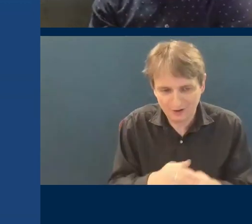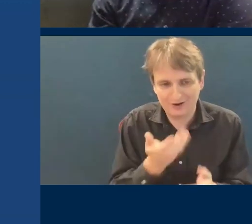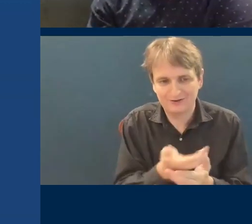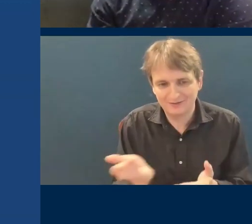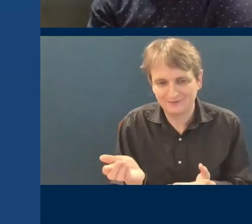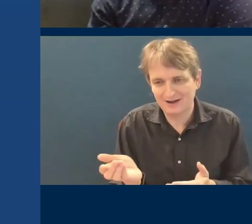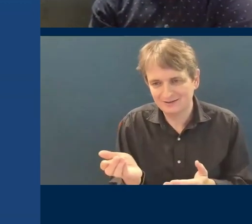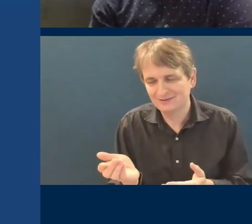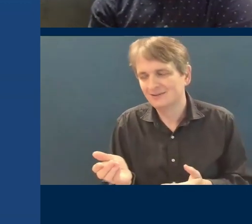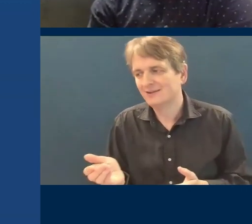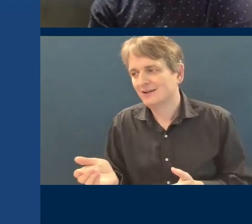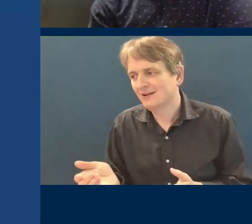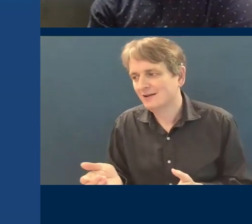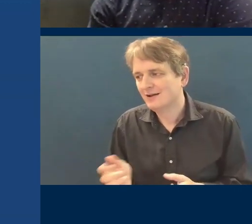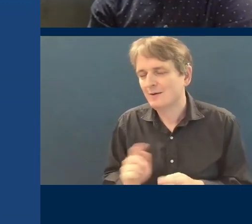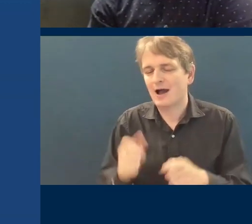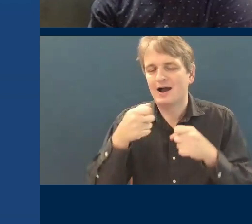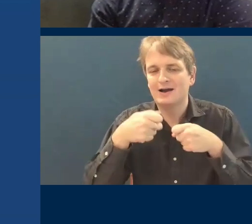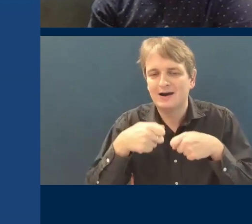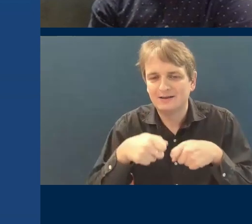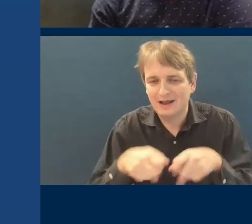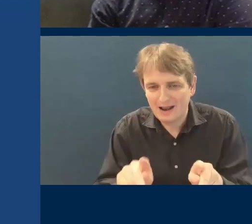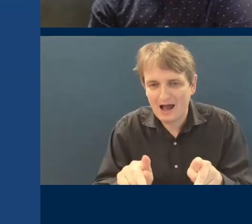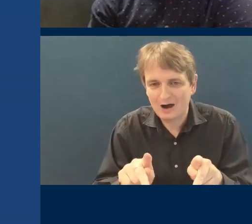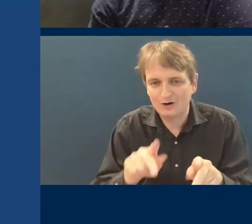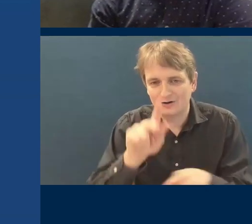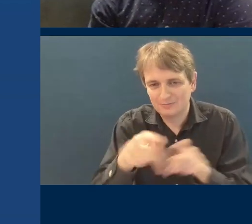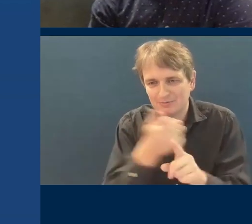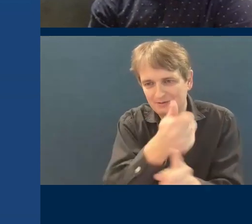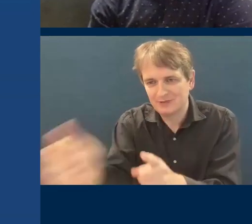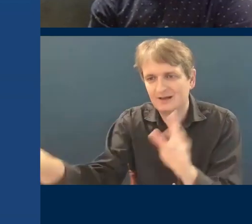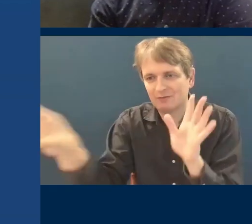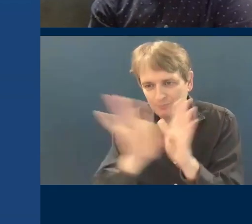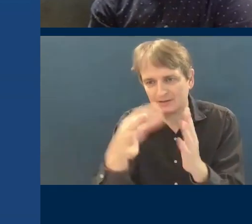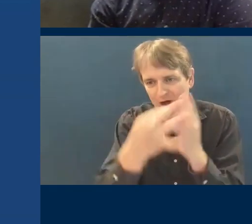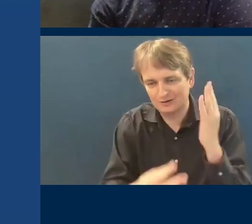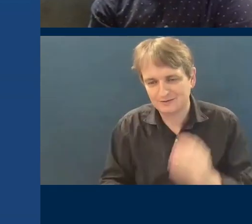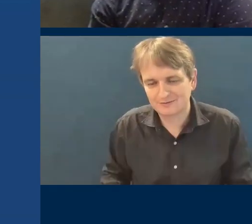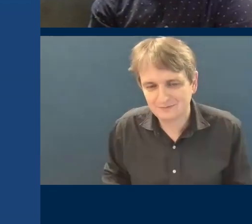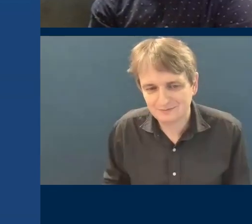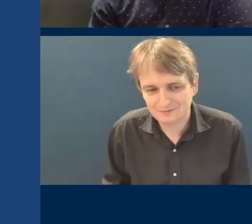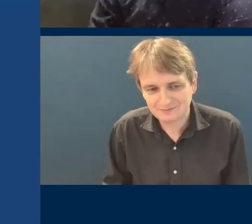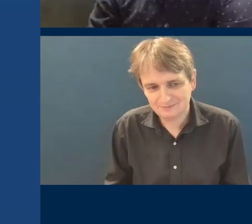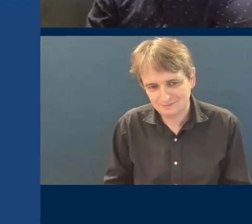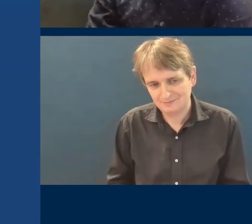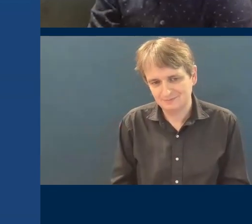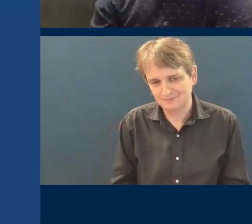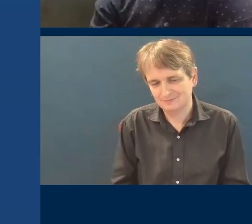cloud network connectivity, so that it runs only on the device which allows people then to make that